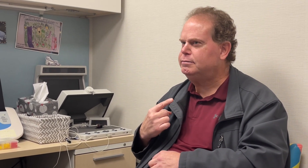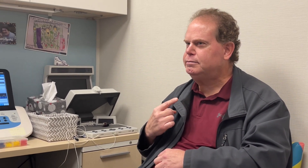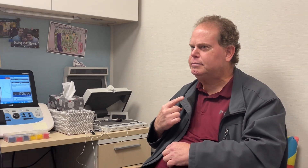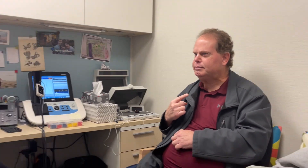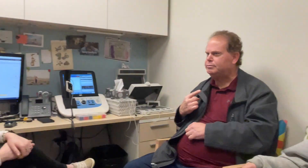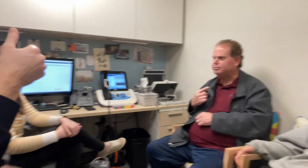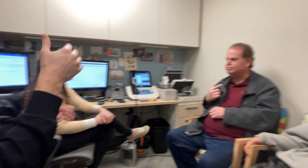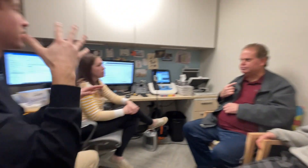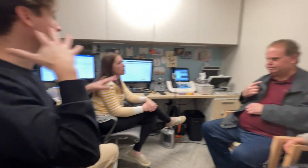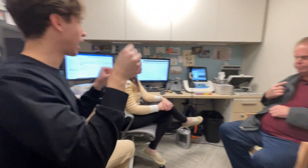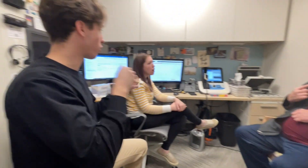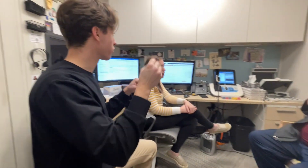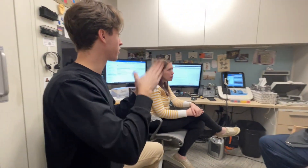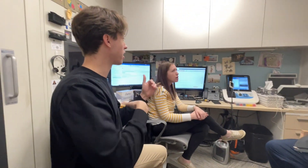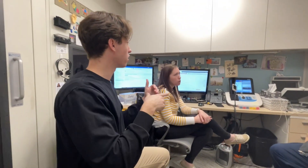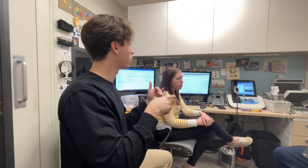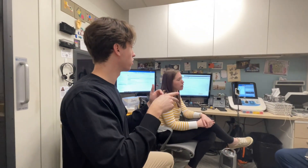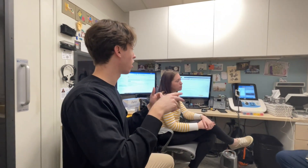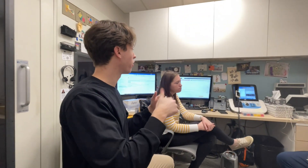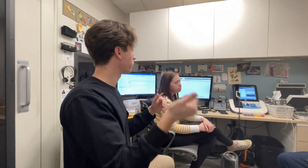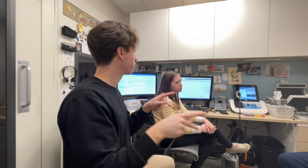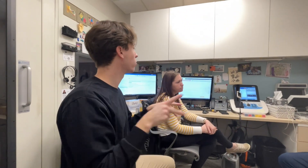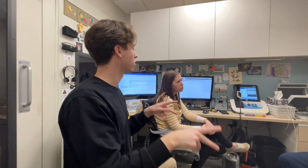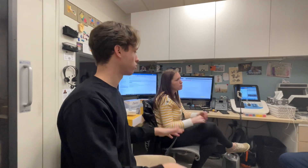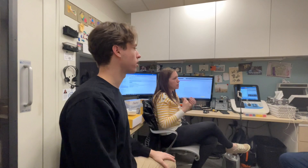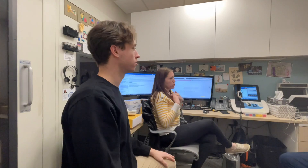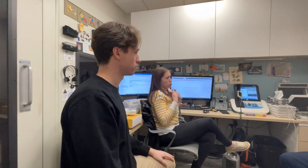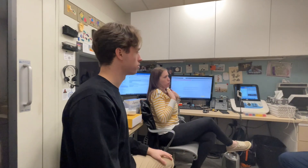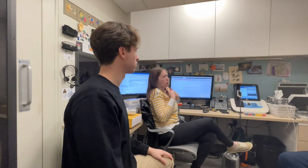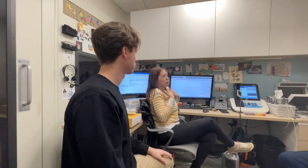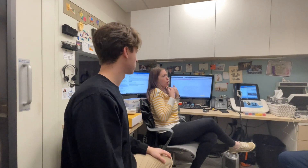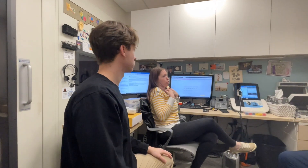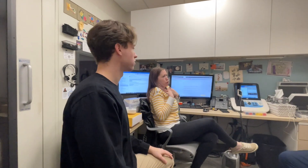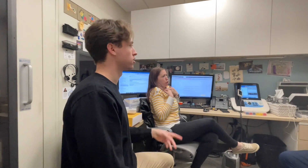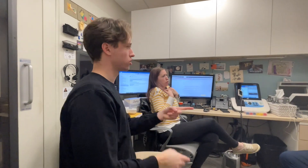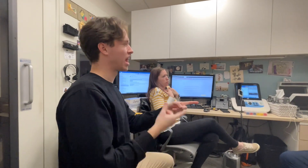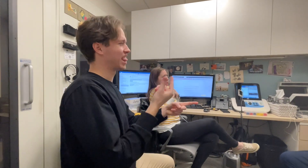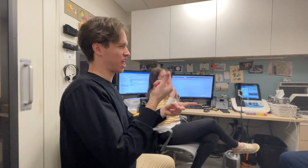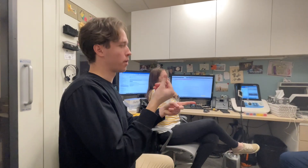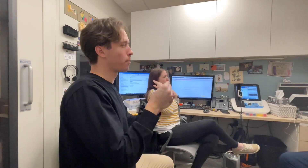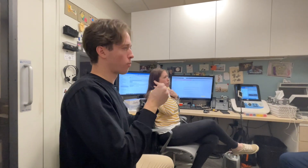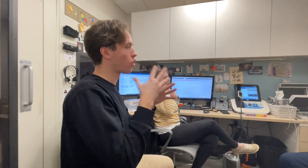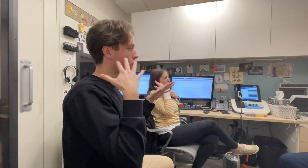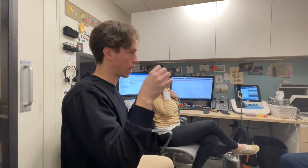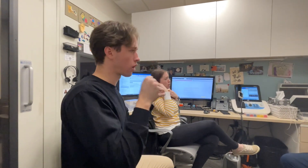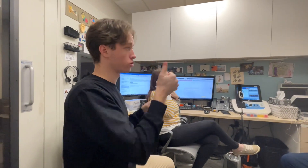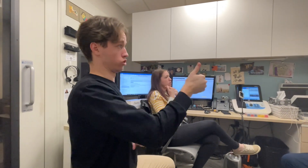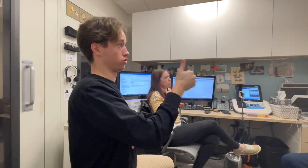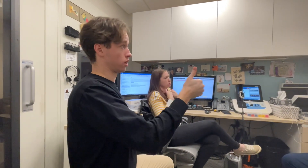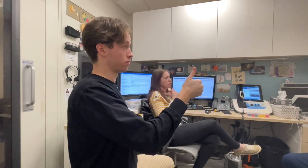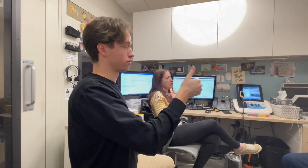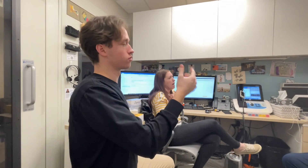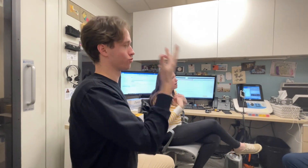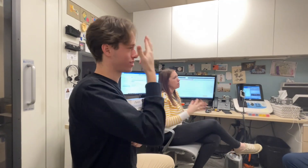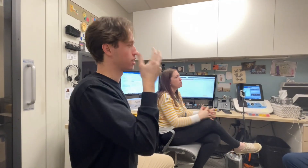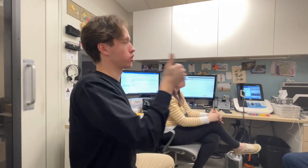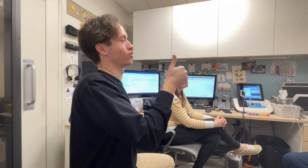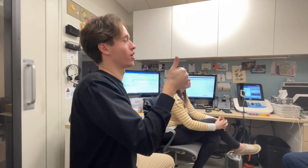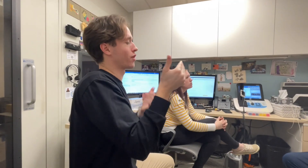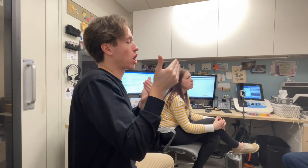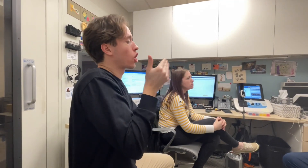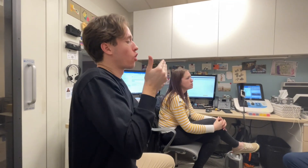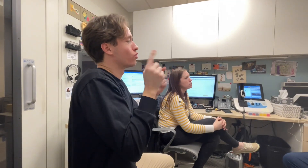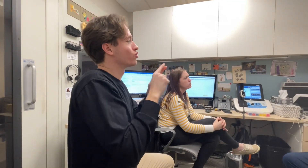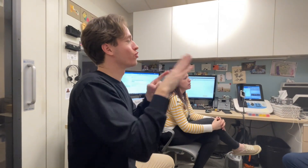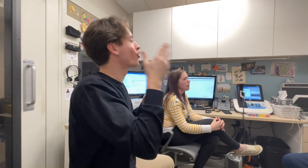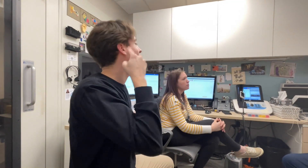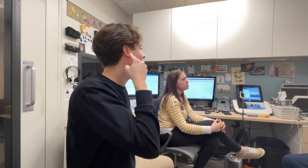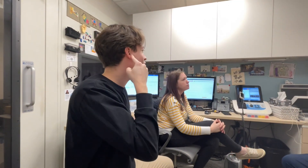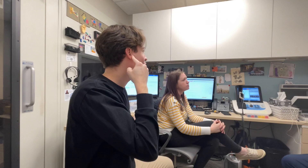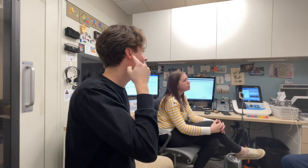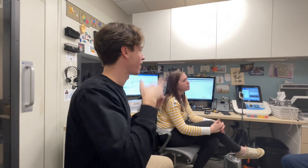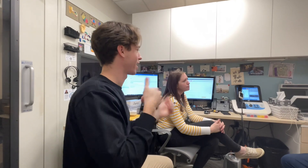himself louder a little bit mhm just because you are closer to your ear than I am yeah